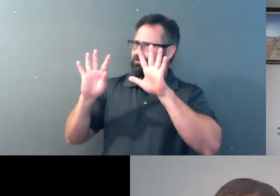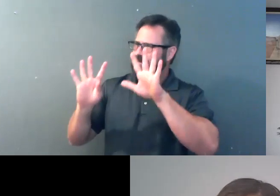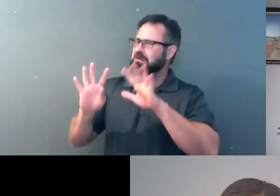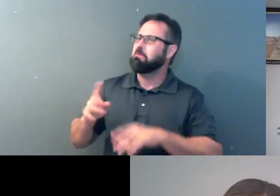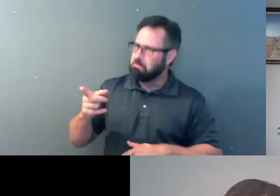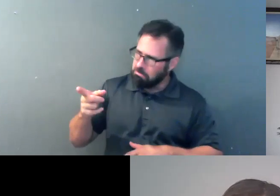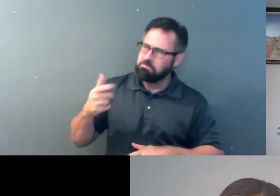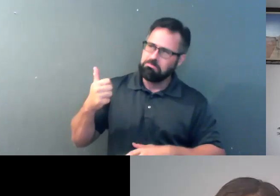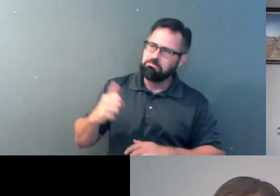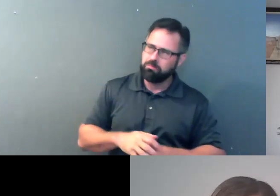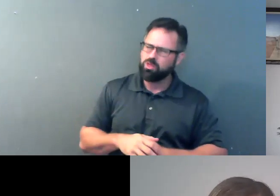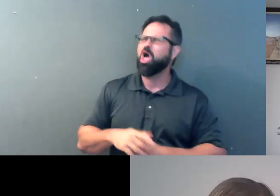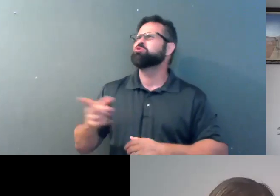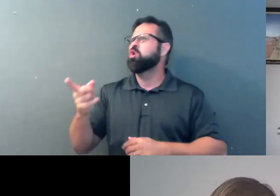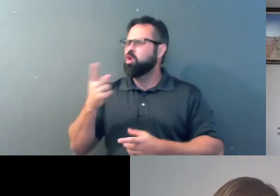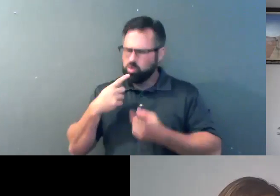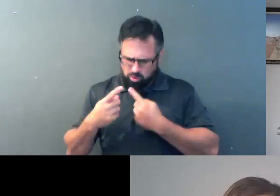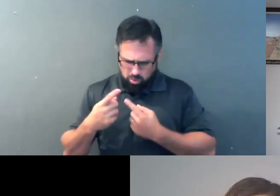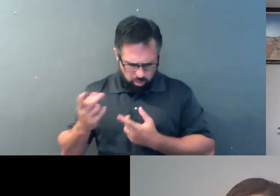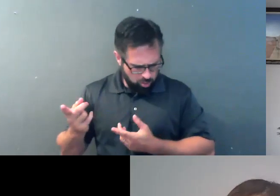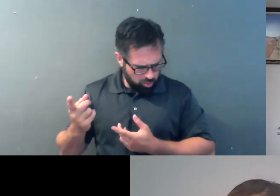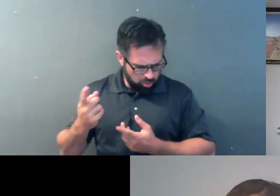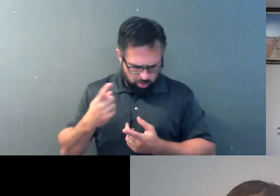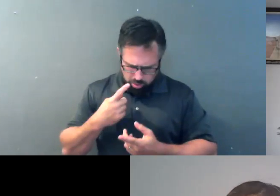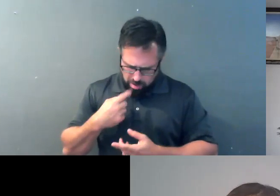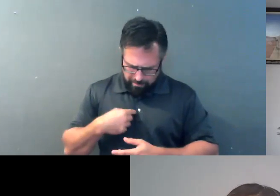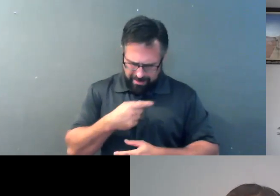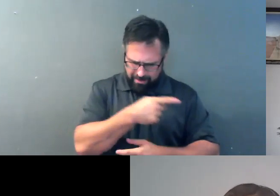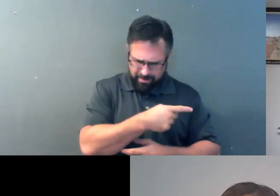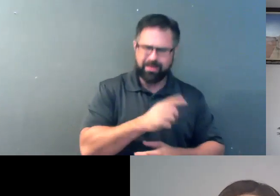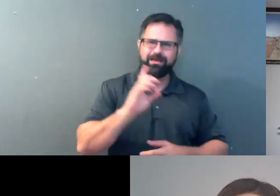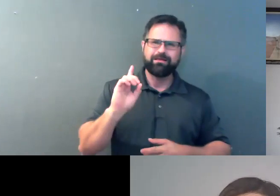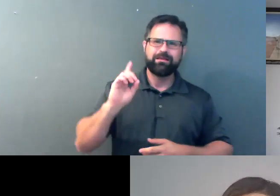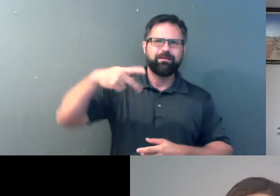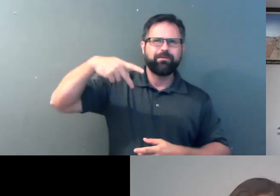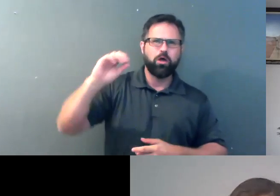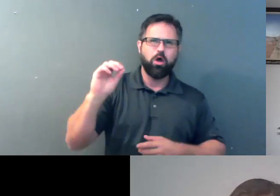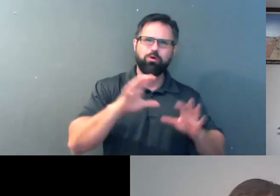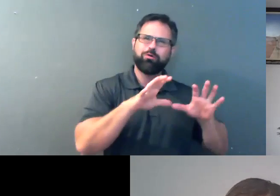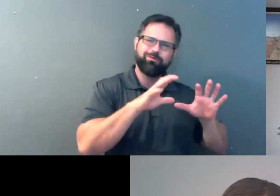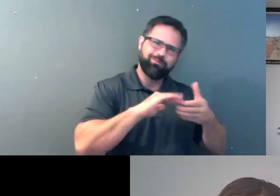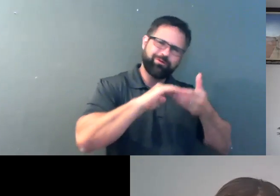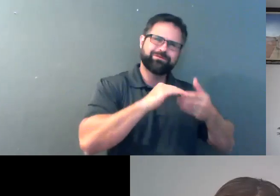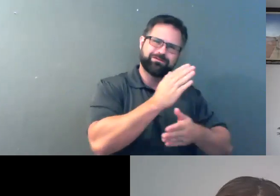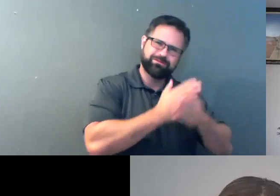dpo engagement i wanted also to highlight that um yeah this is a very important priority